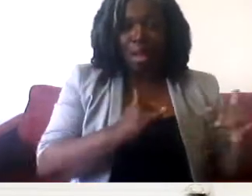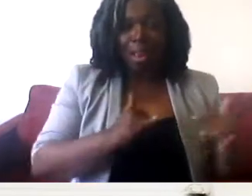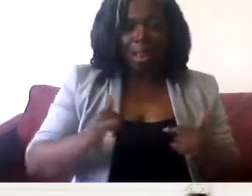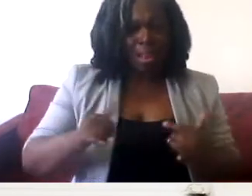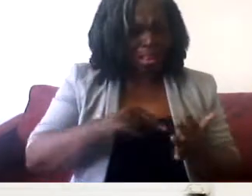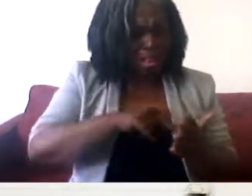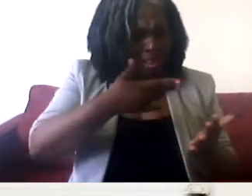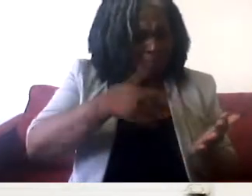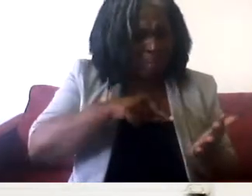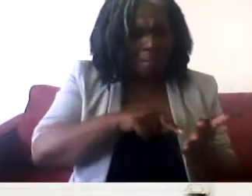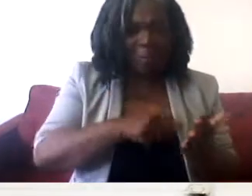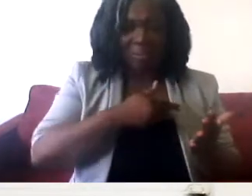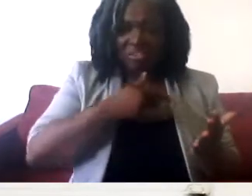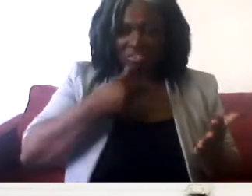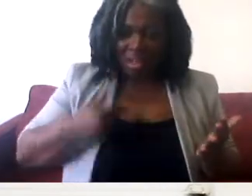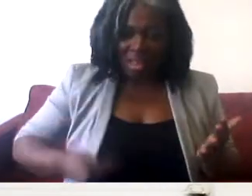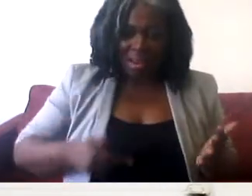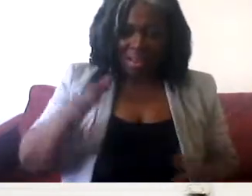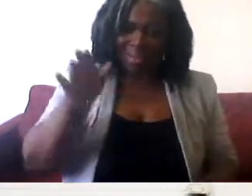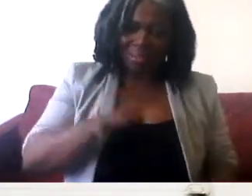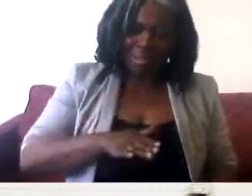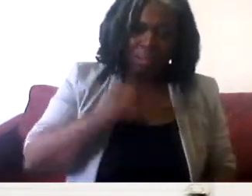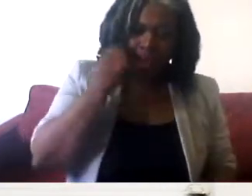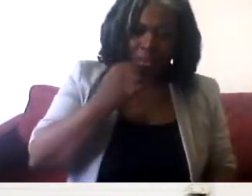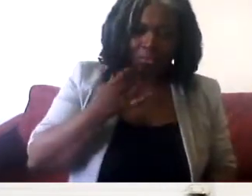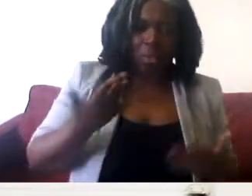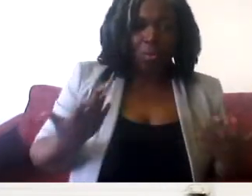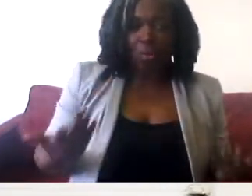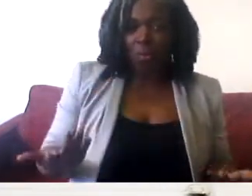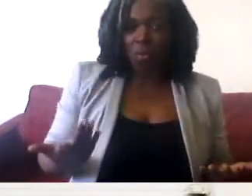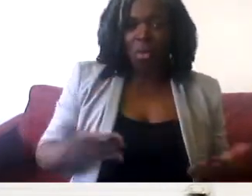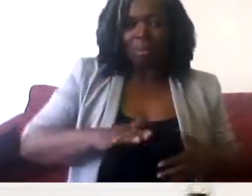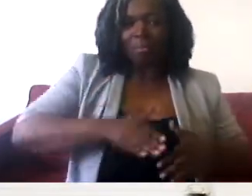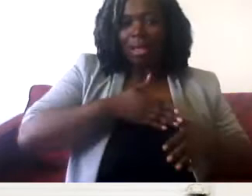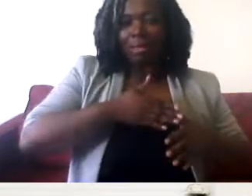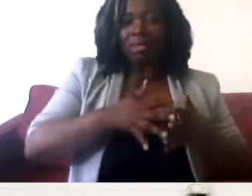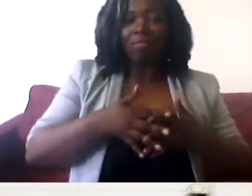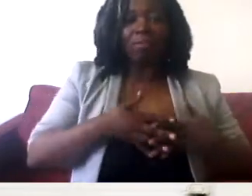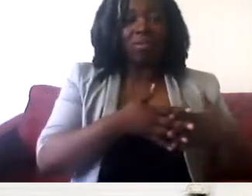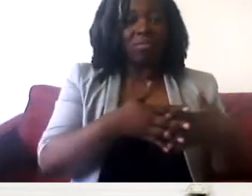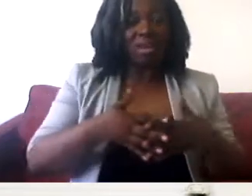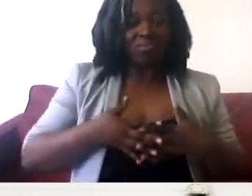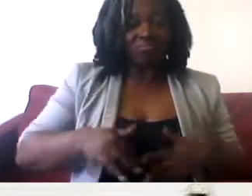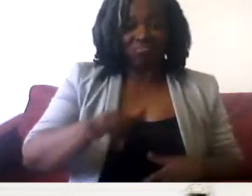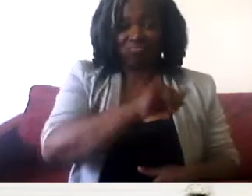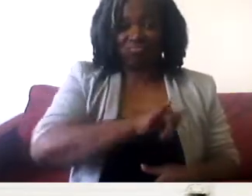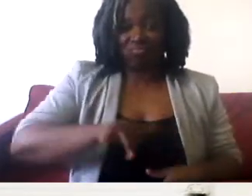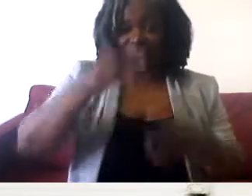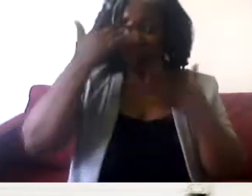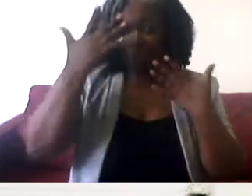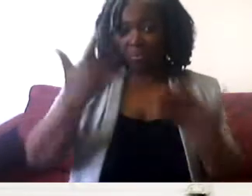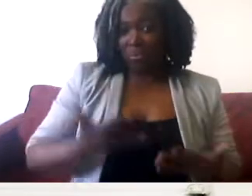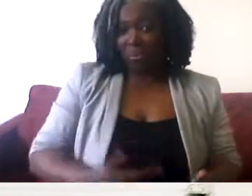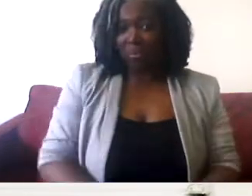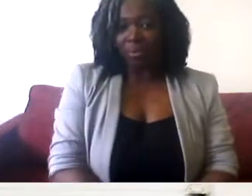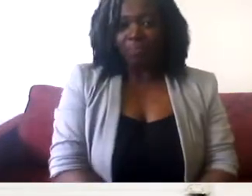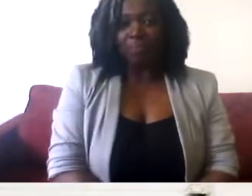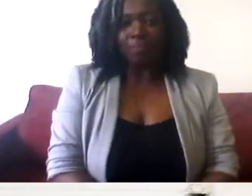first created in China, South Asia or